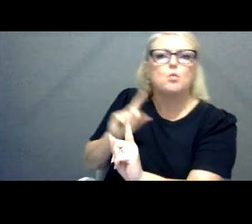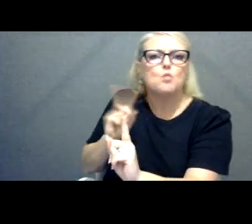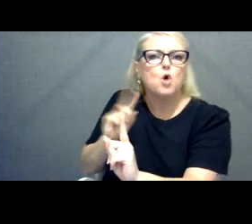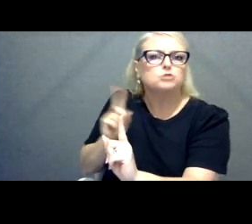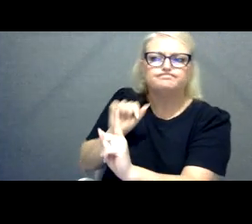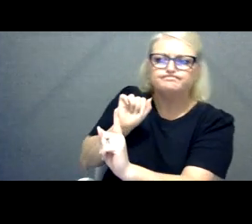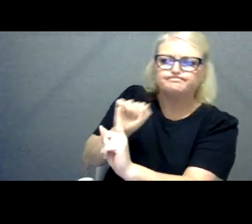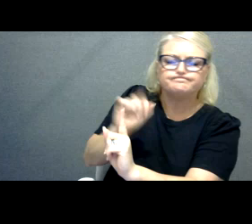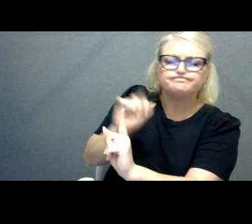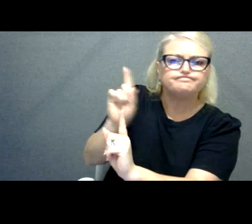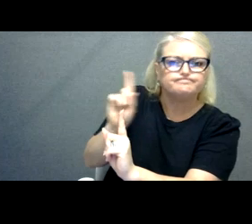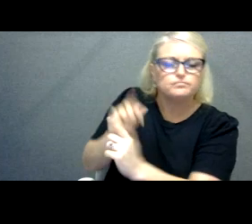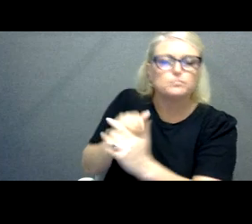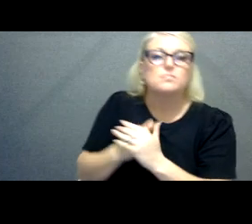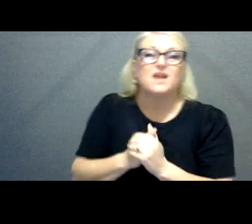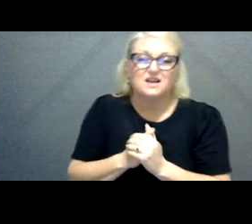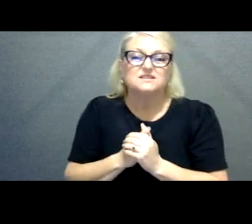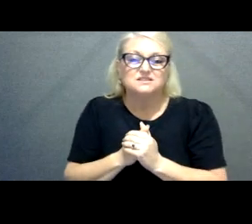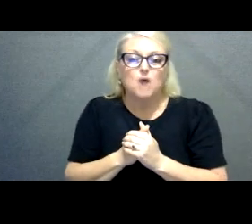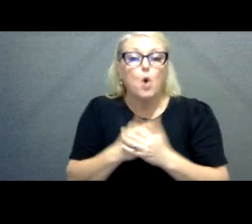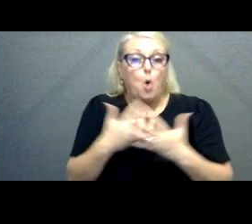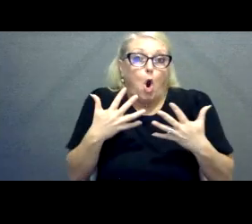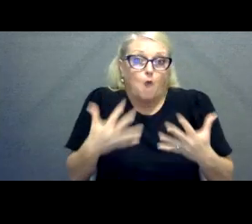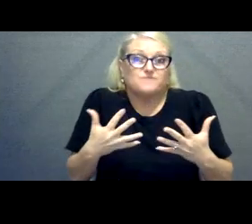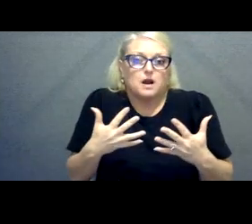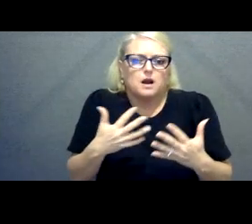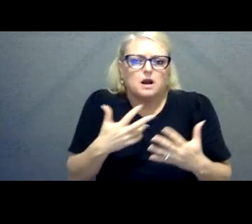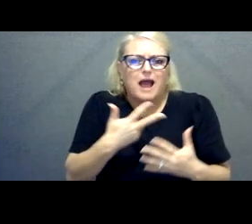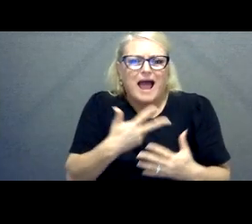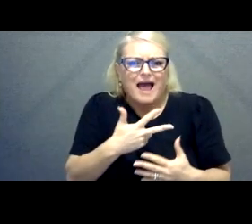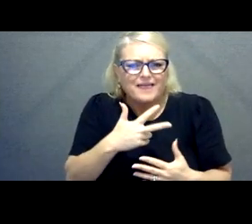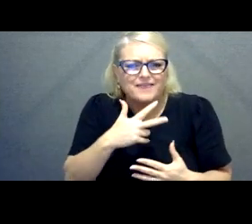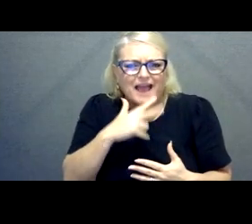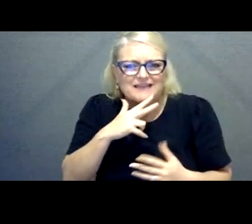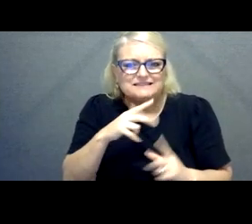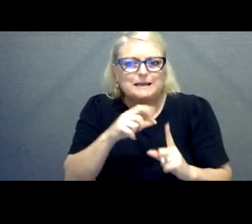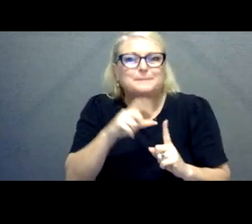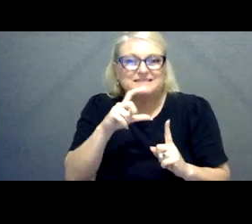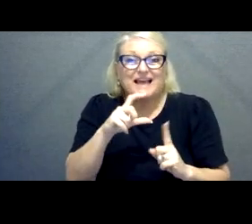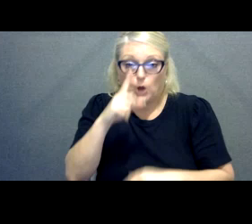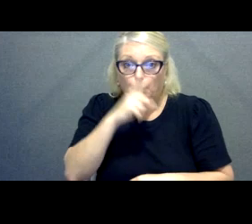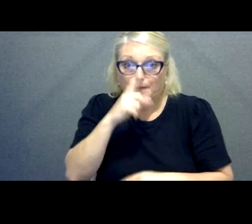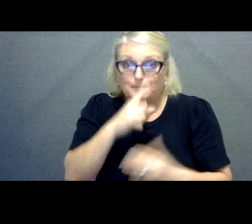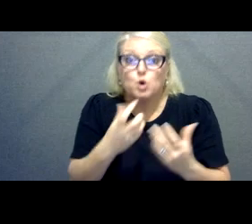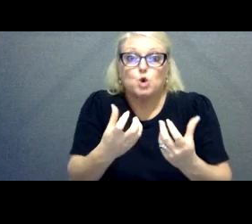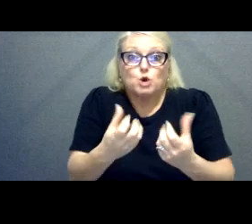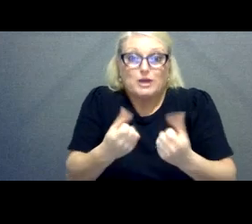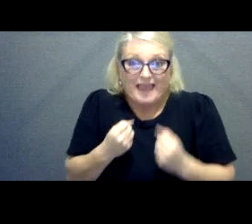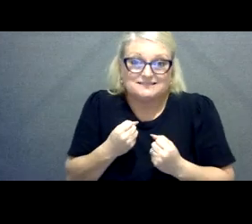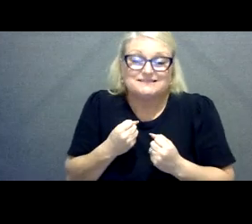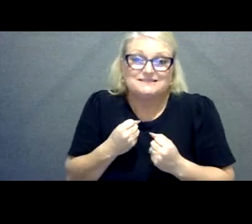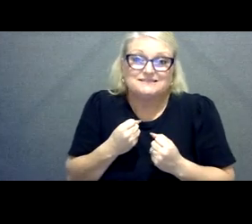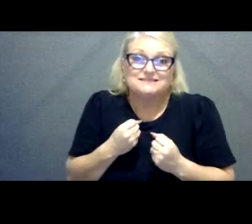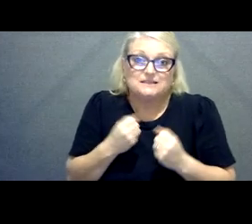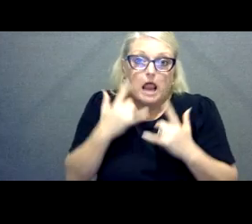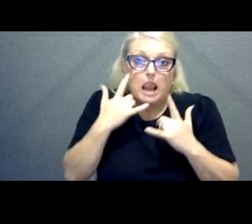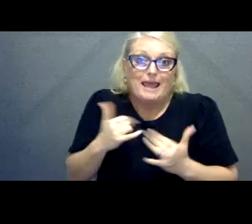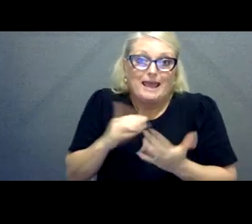legal aid are often unemployed and in receipt of a government pension from Centrelink our means